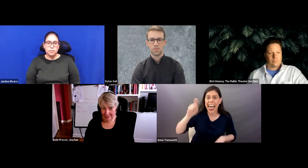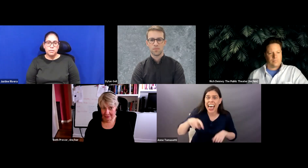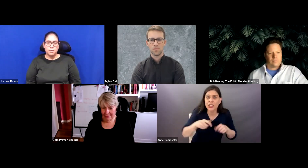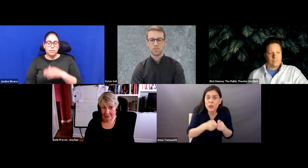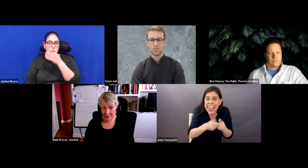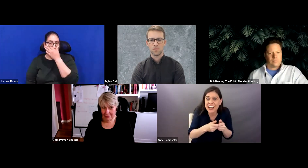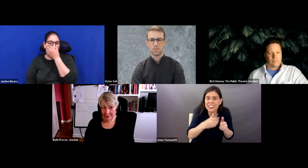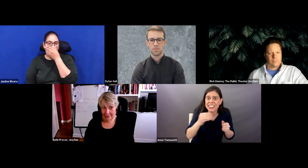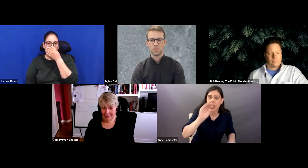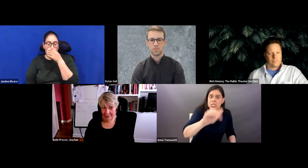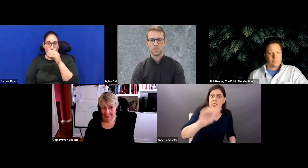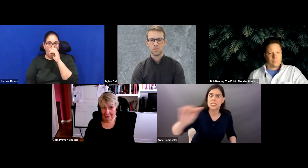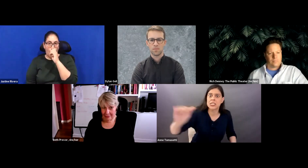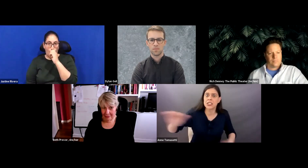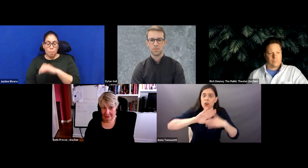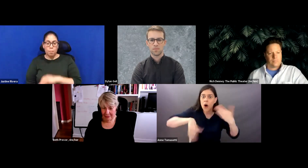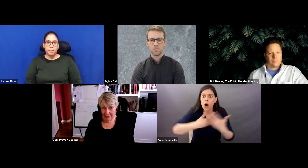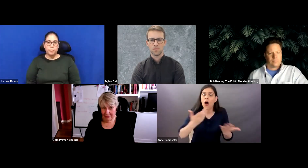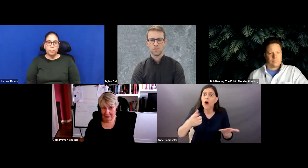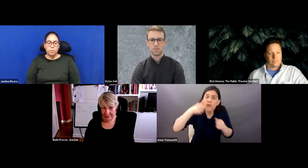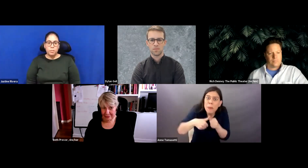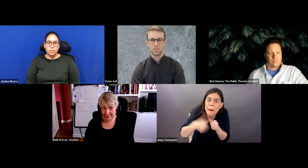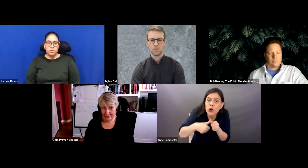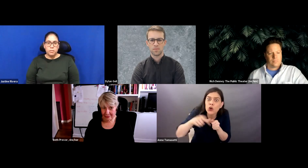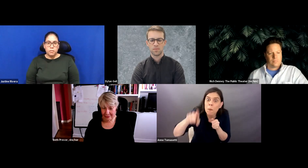And during the recording, I actually had to text some of